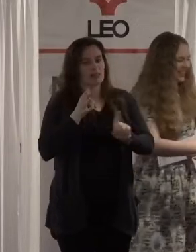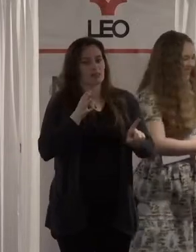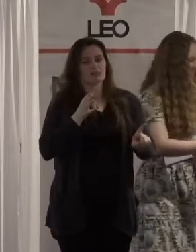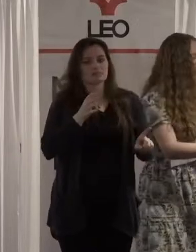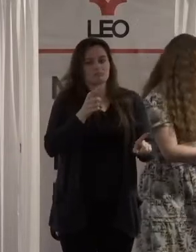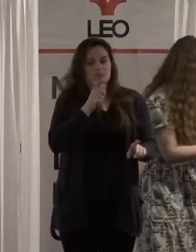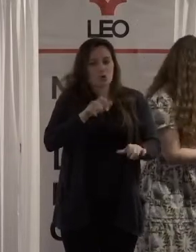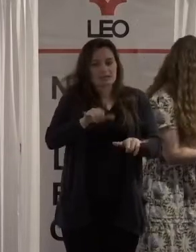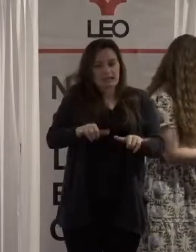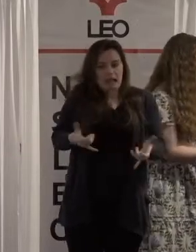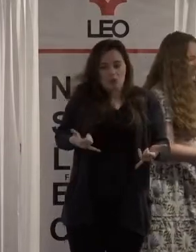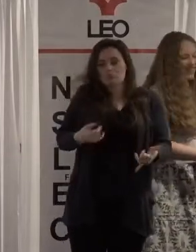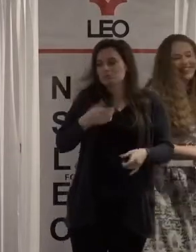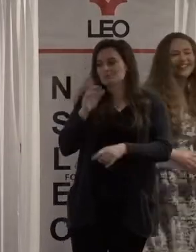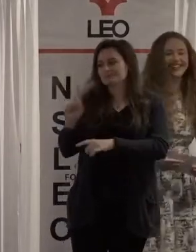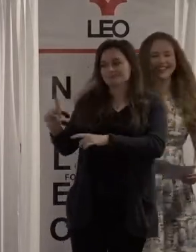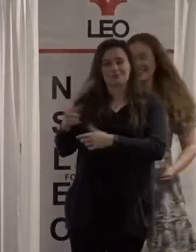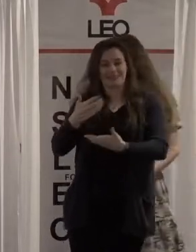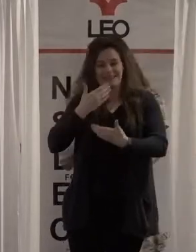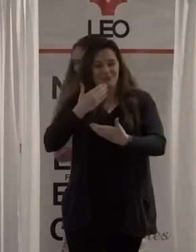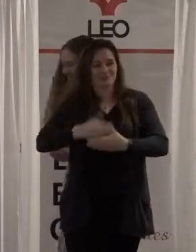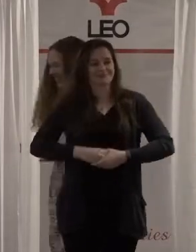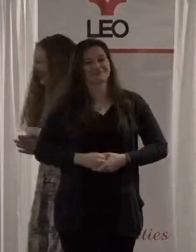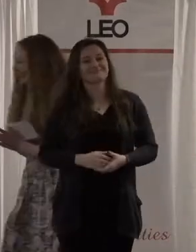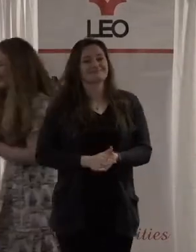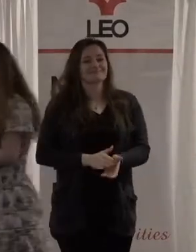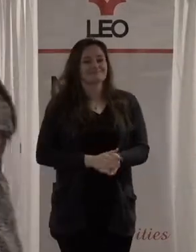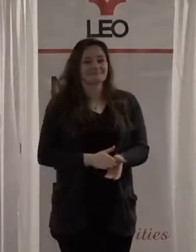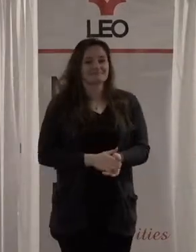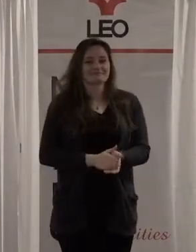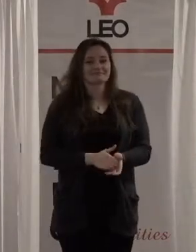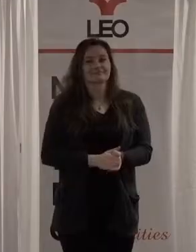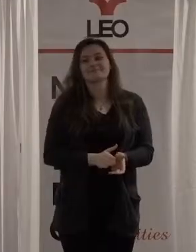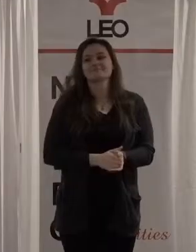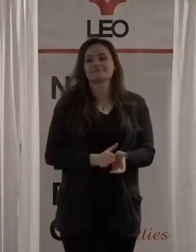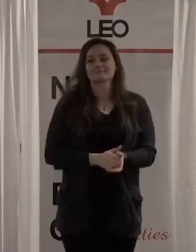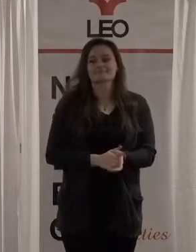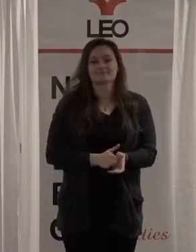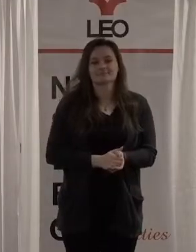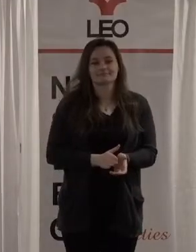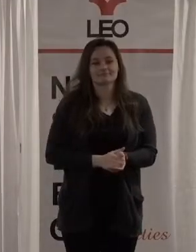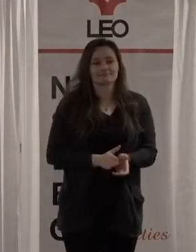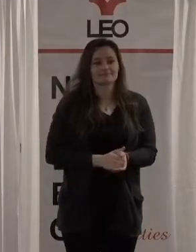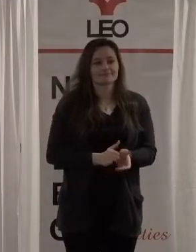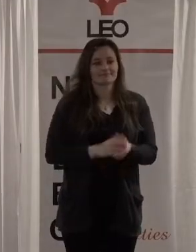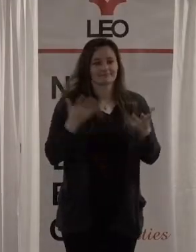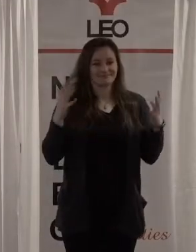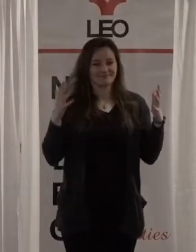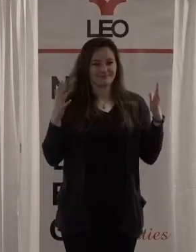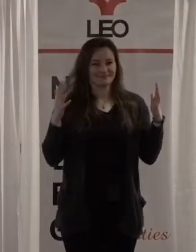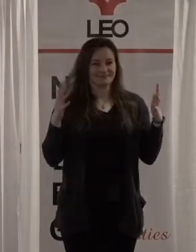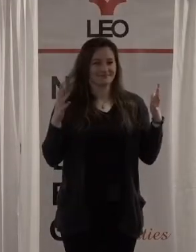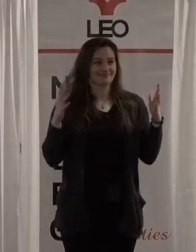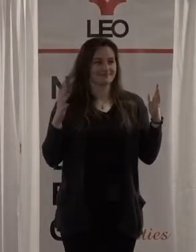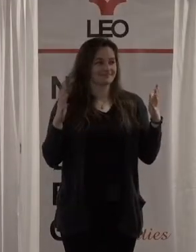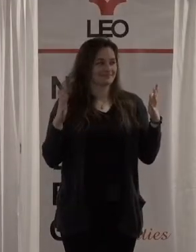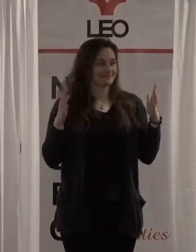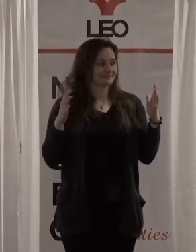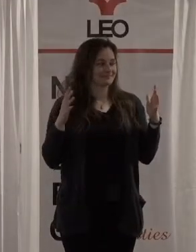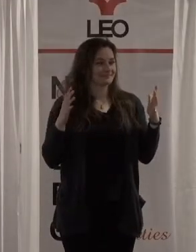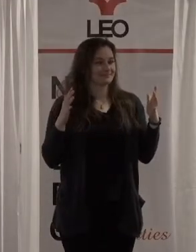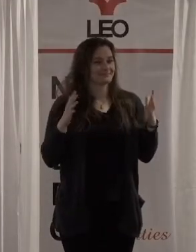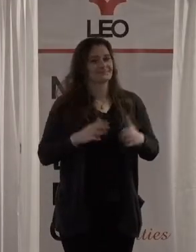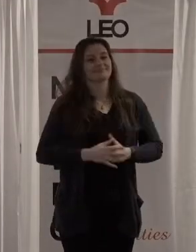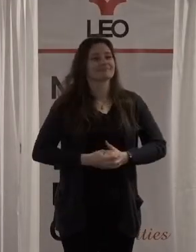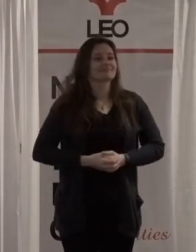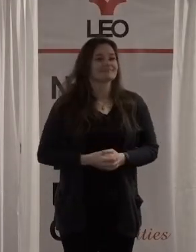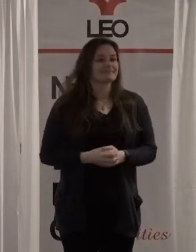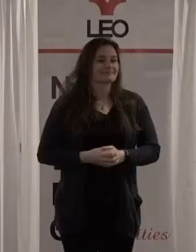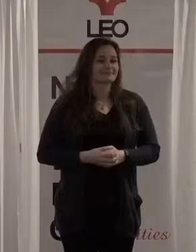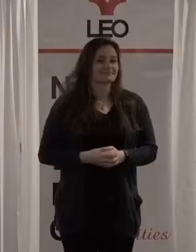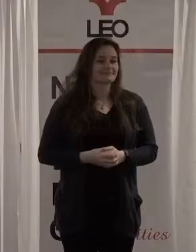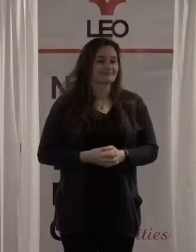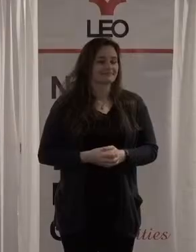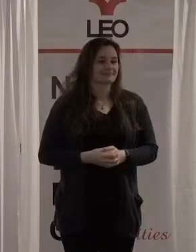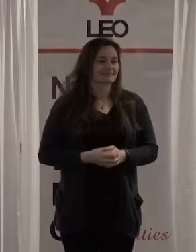THANK YOU SO MUCH.